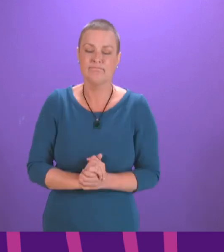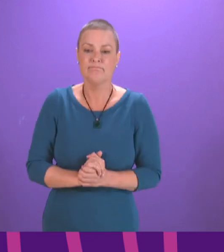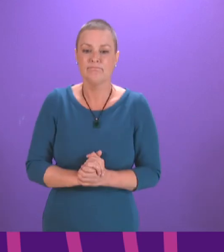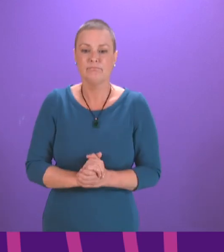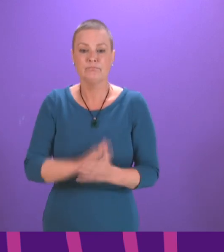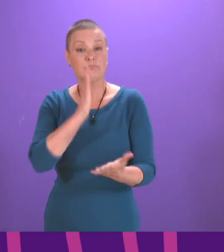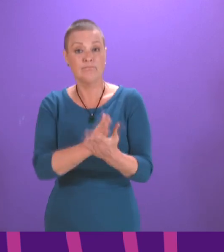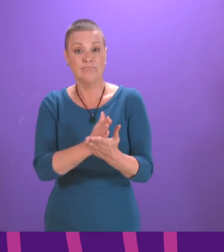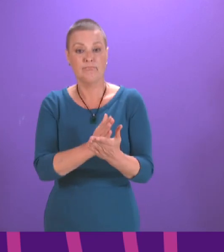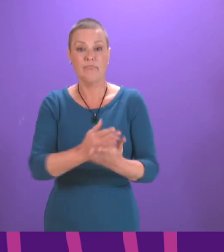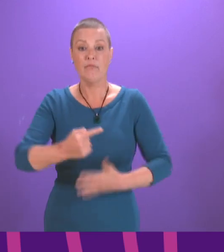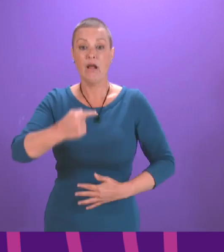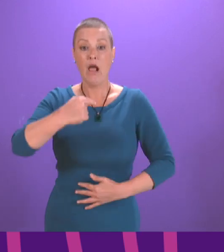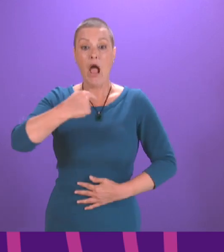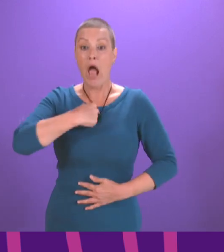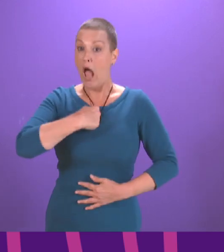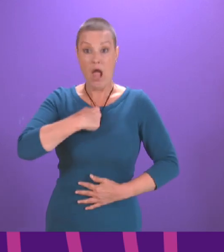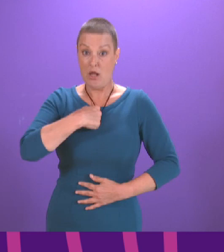say that you are in charge of the chamber, but I am happy to answer all the questions